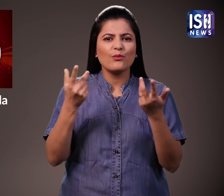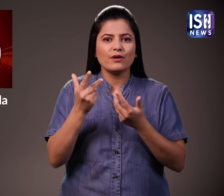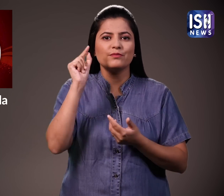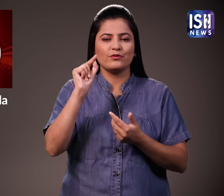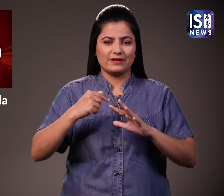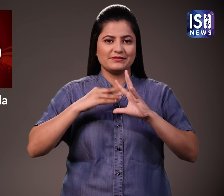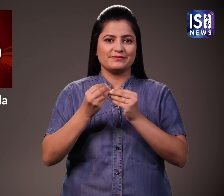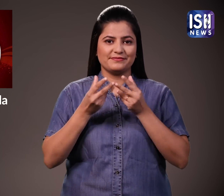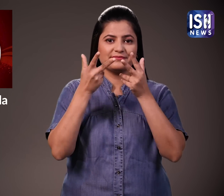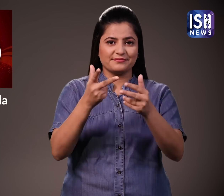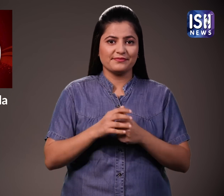Let me tell you about it.